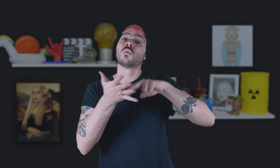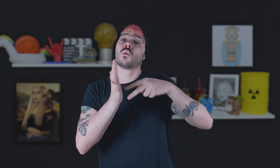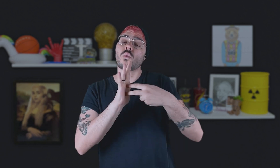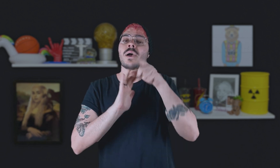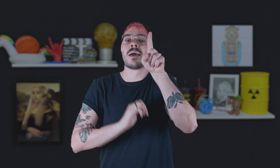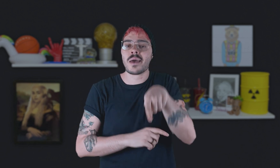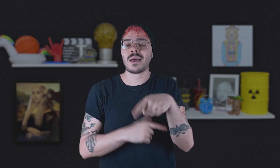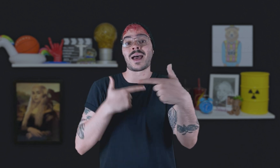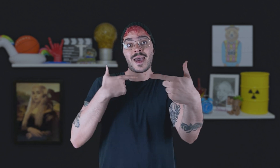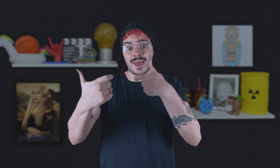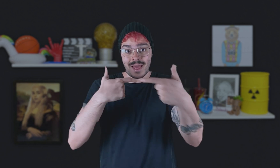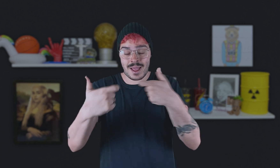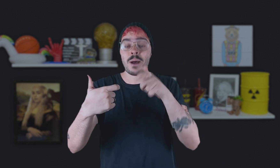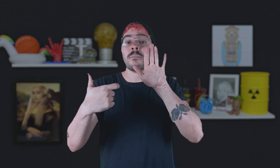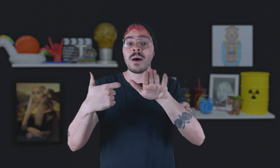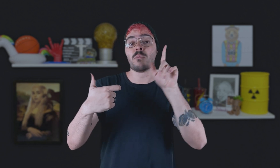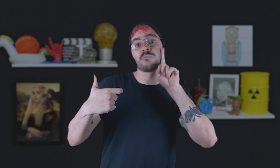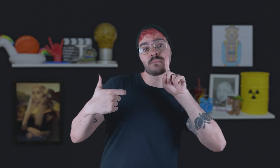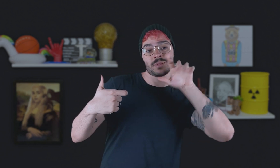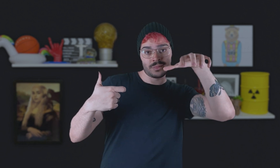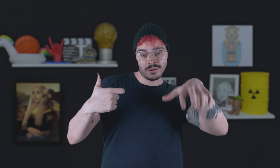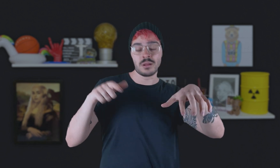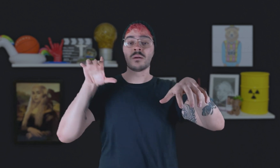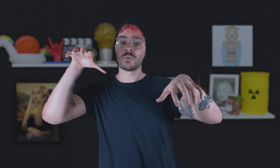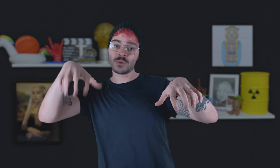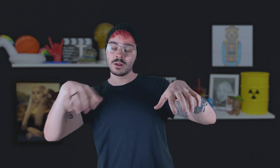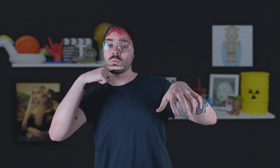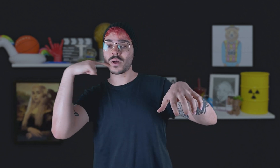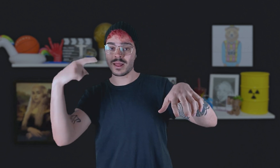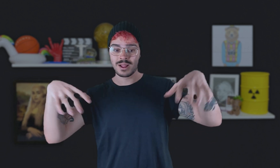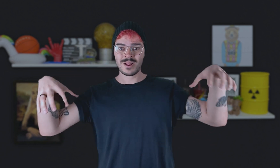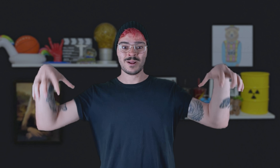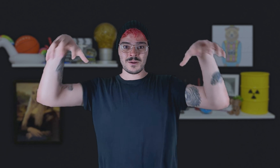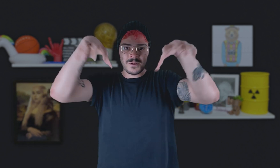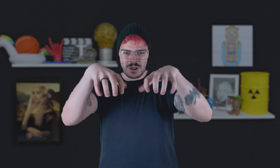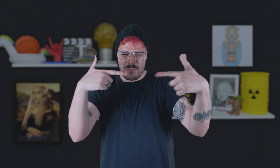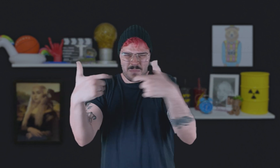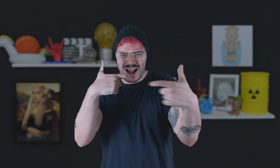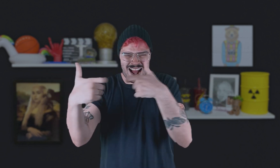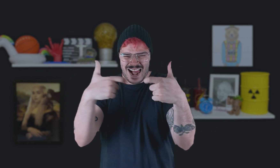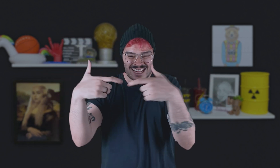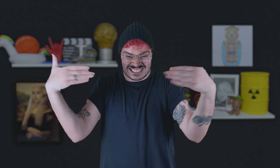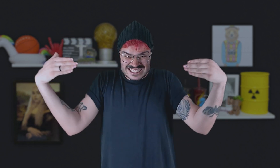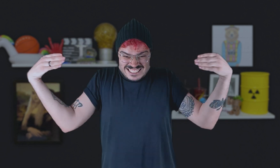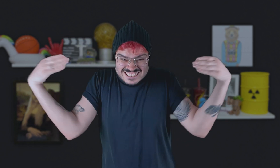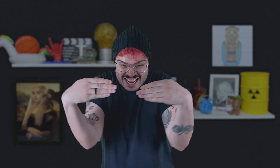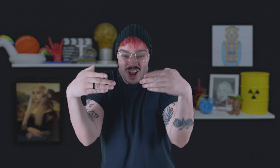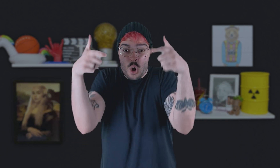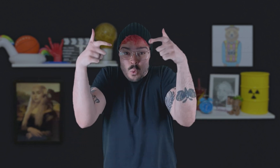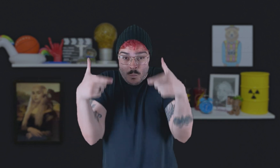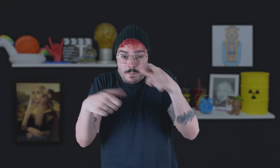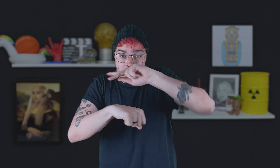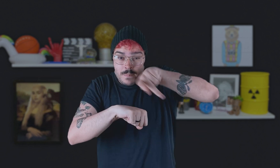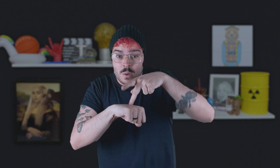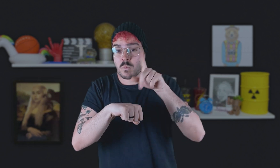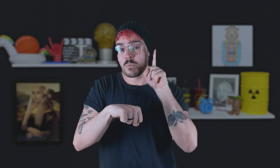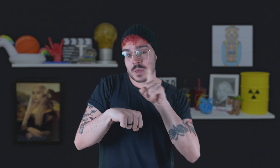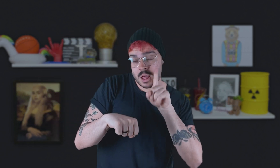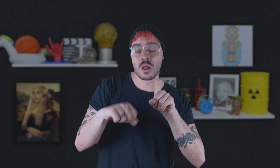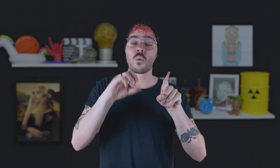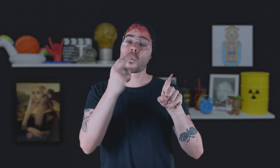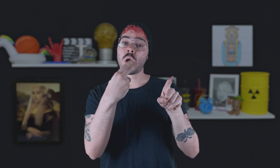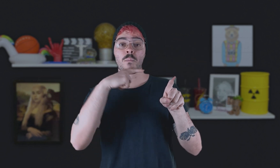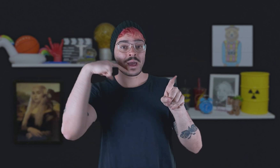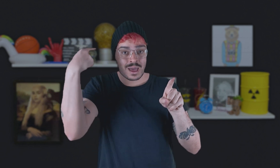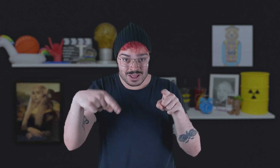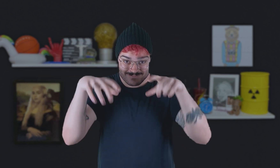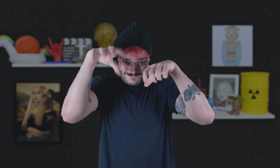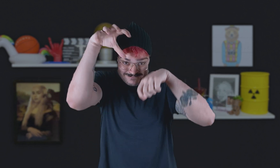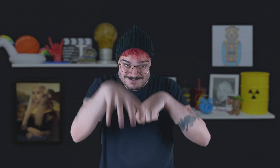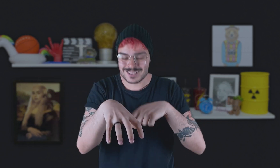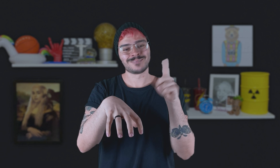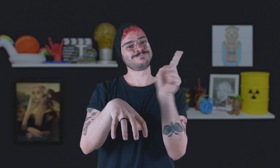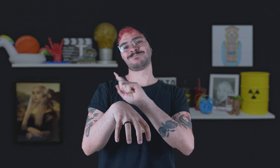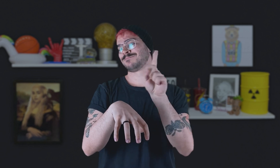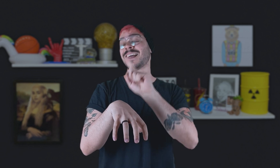because there wasn't a direct conflict between the US and the USSR,